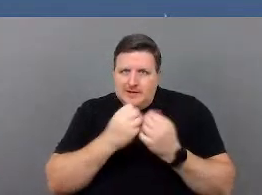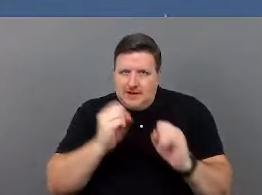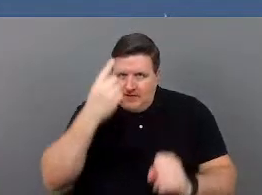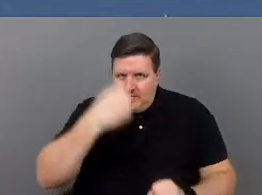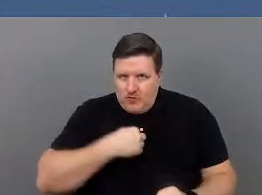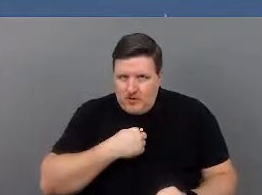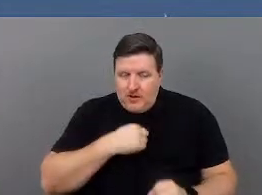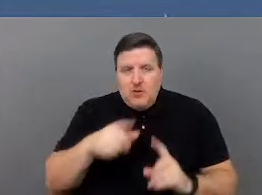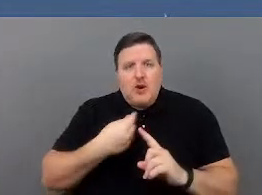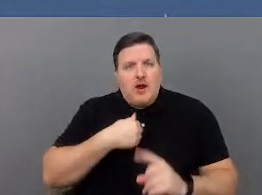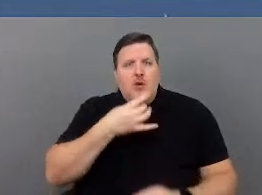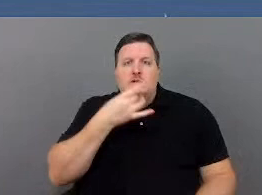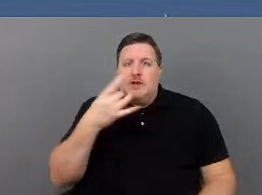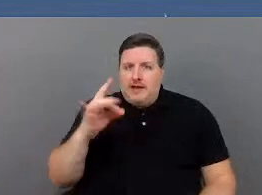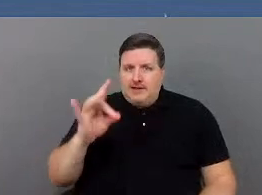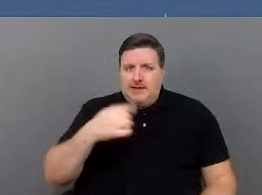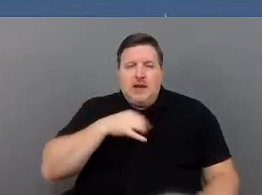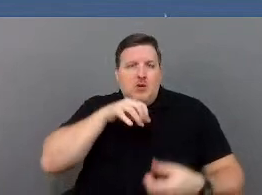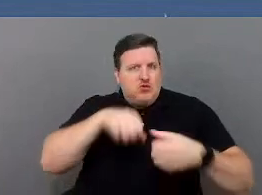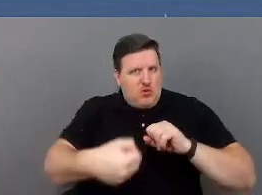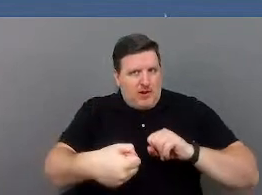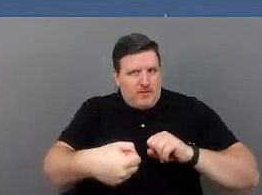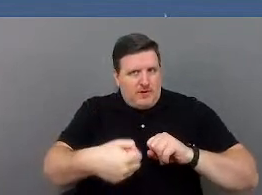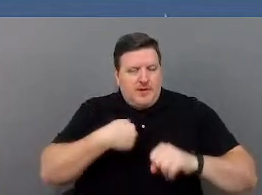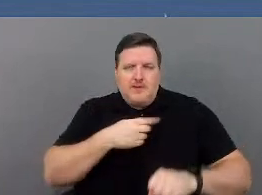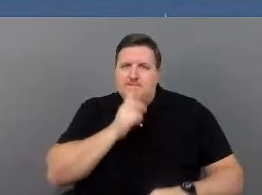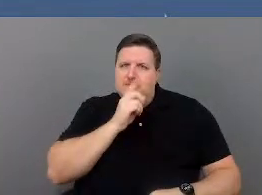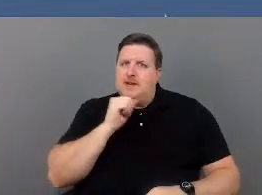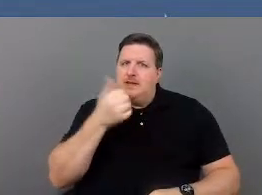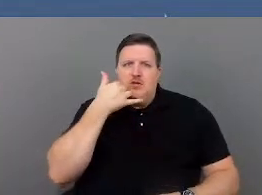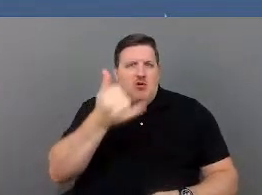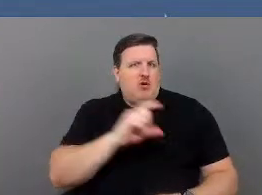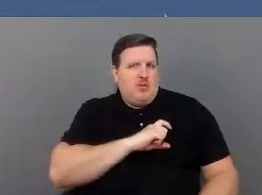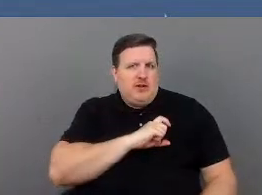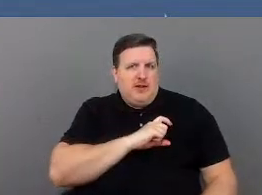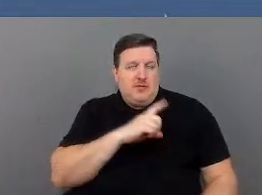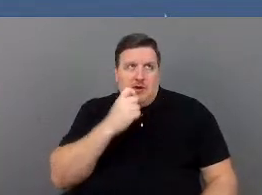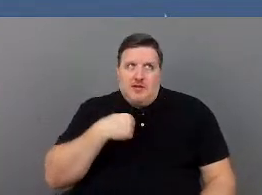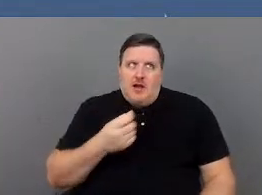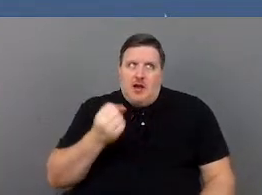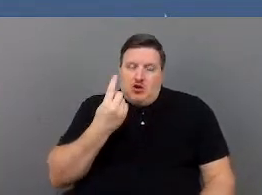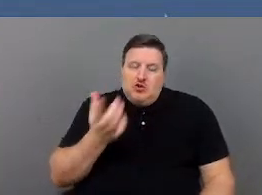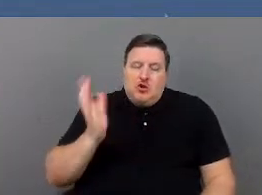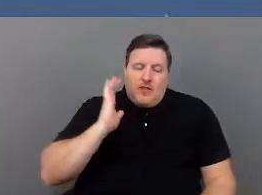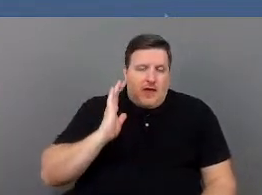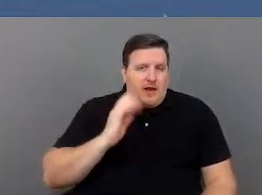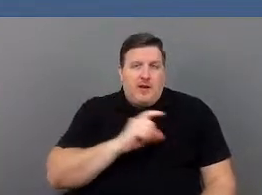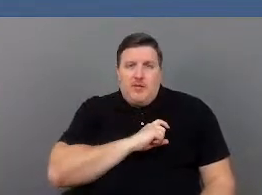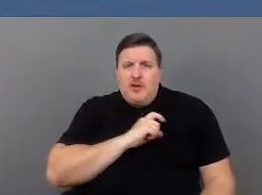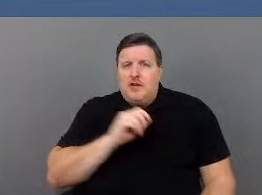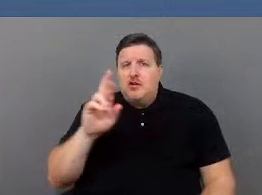I DIDN'T CALL THE POLICE BECAUSE I UNDERSTOOD THEN, AS I DO NOW, THAT POLICE ARE RARELY THE SOLUTION. THE PERSON WHO RAPED ME WAS STRUGGLING WITH TRAUMA.